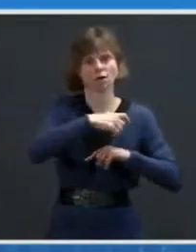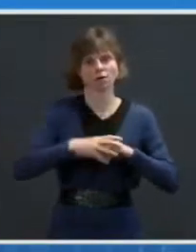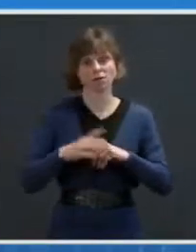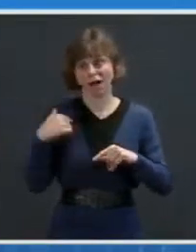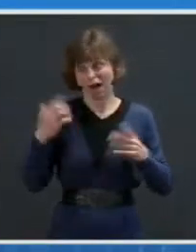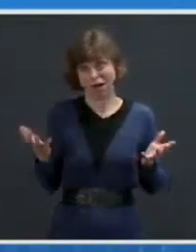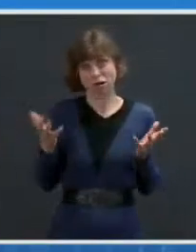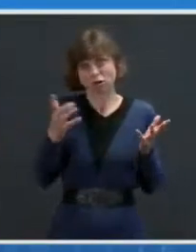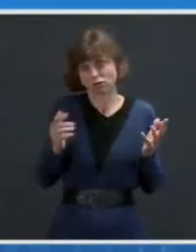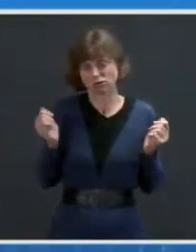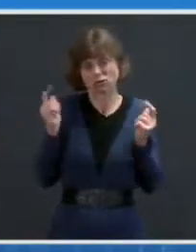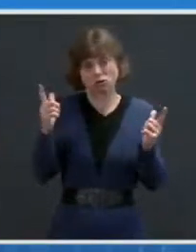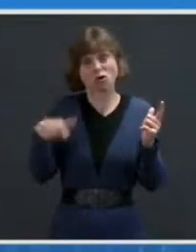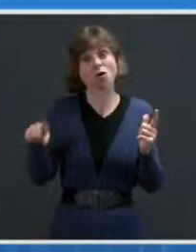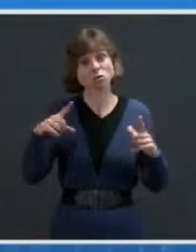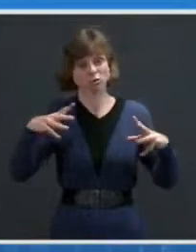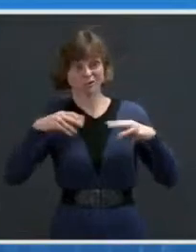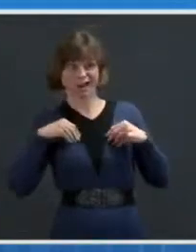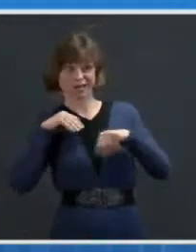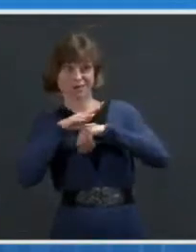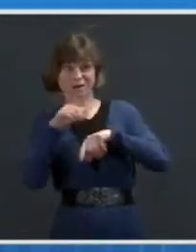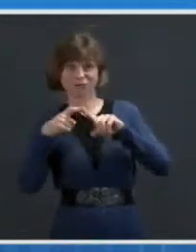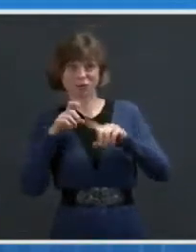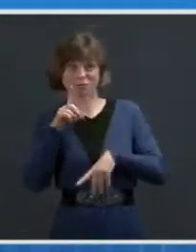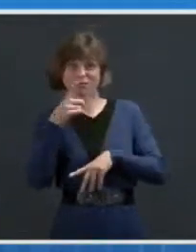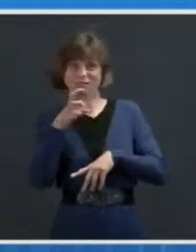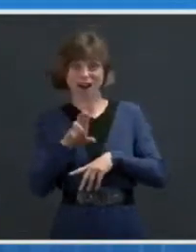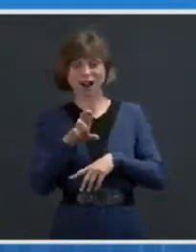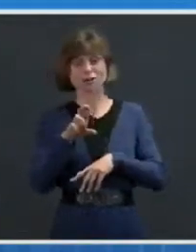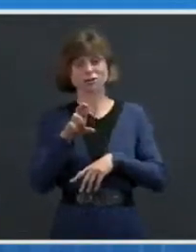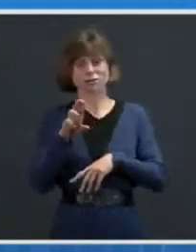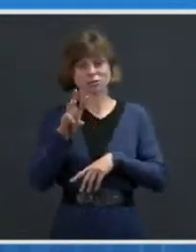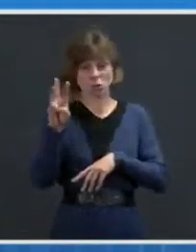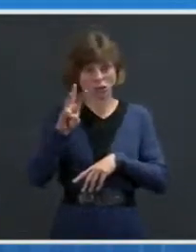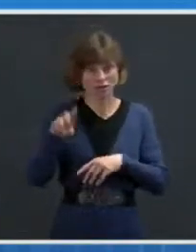HOW QUICKLY WE EXIT THE CRISIS DEPENDS ON ALL OF US.